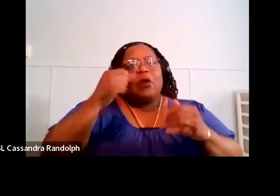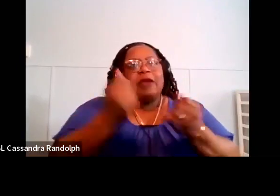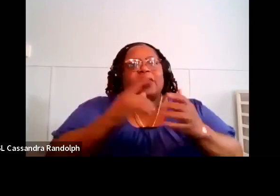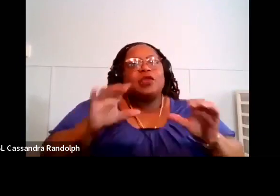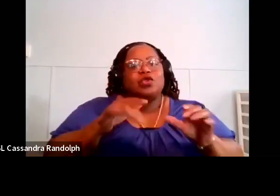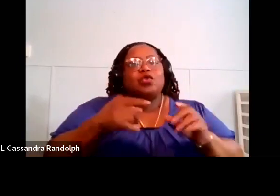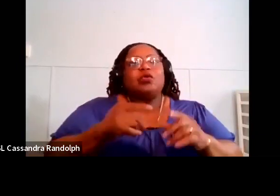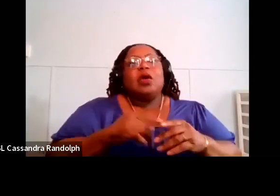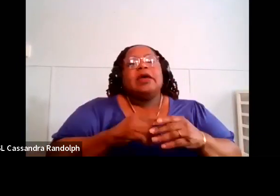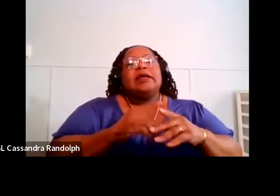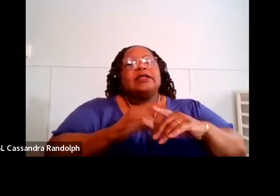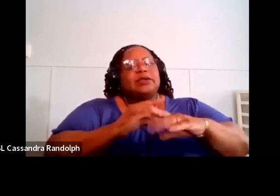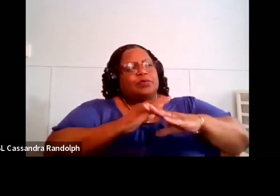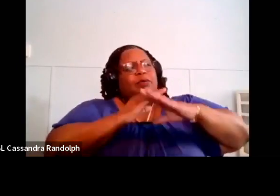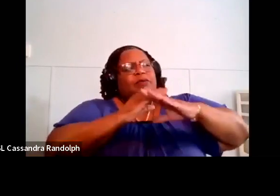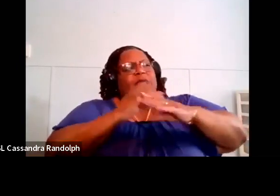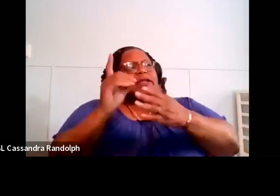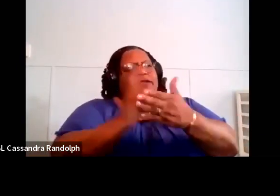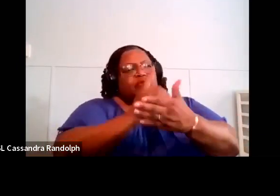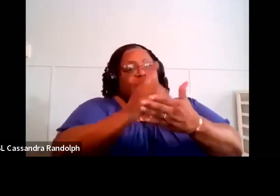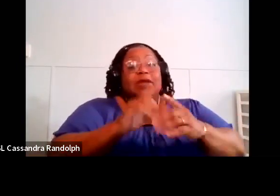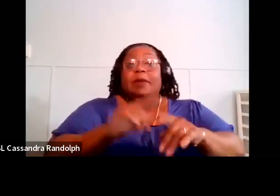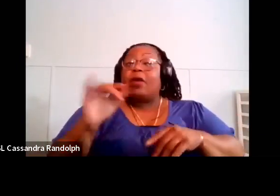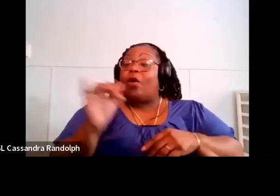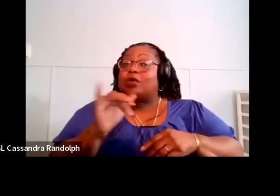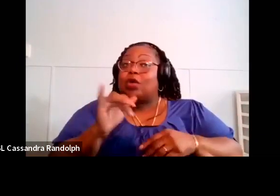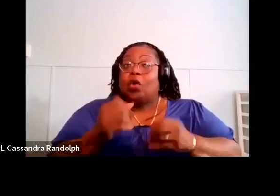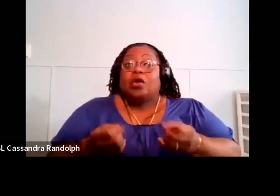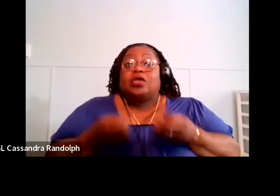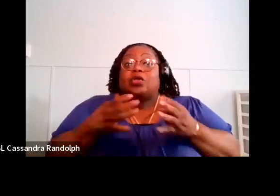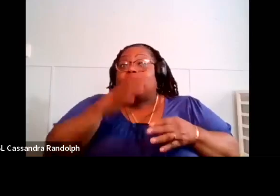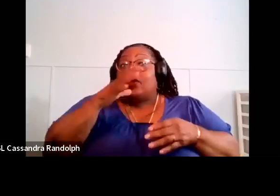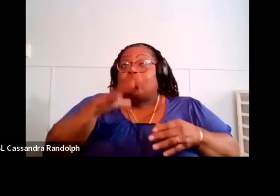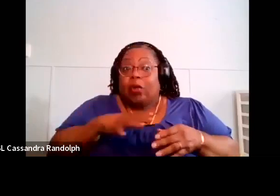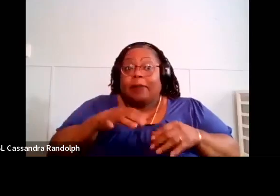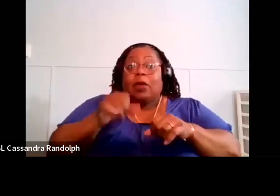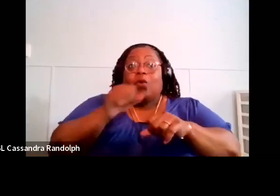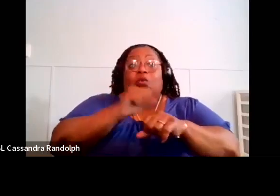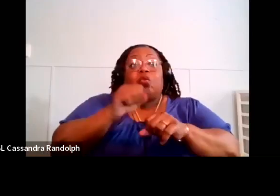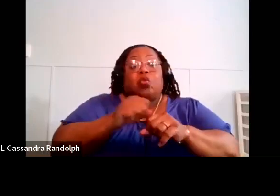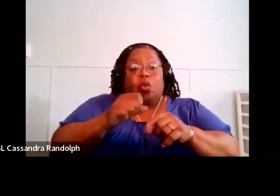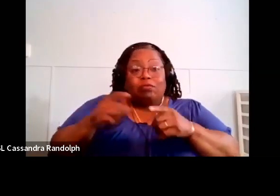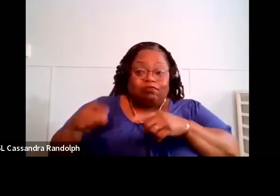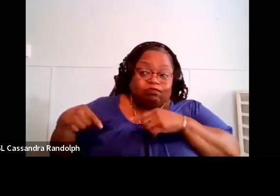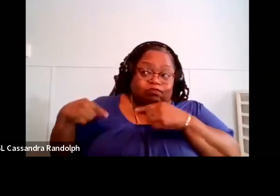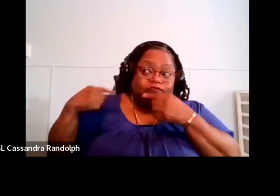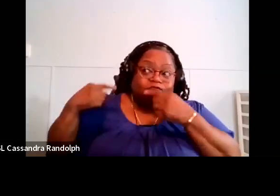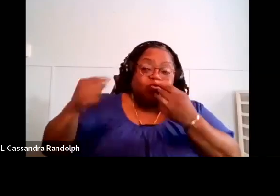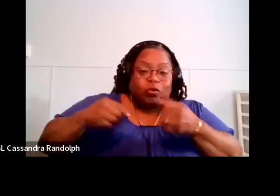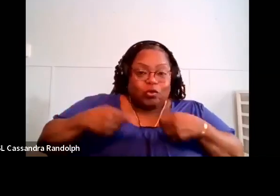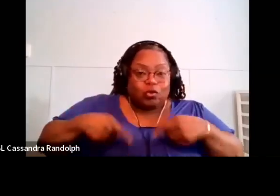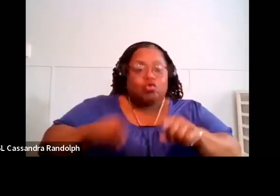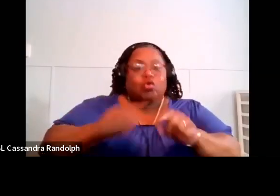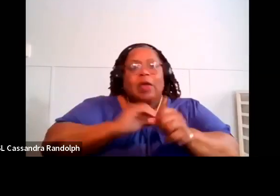health gives us the opportunity to shout out the front line workers. That's why I think everybody at PHR C for all you do to ensure that